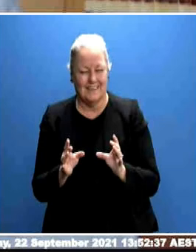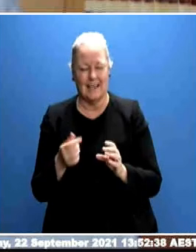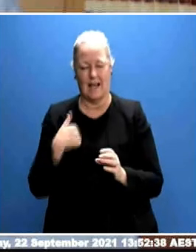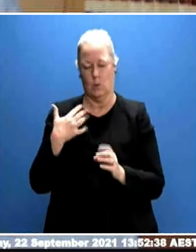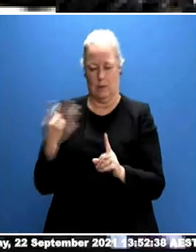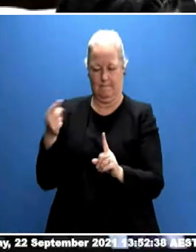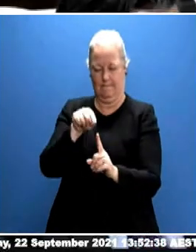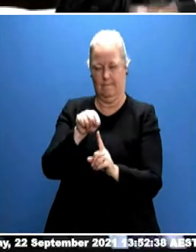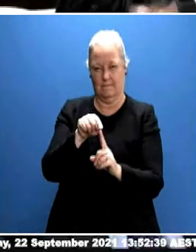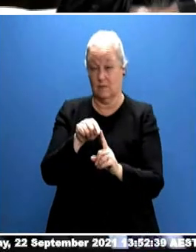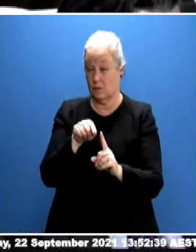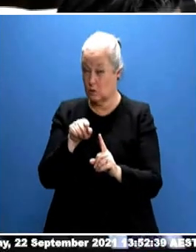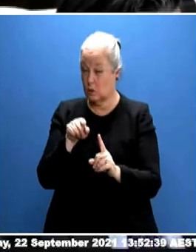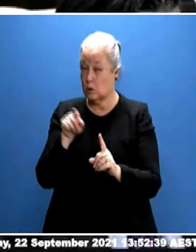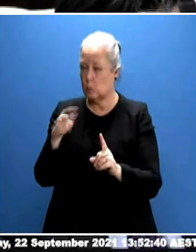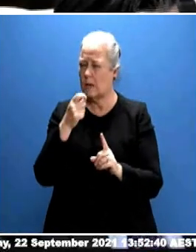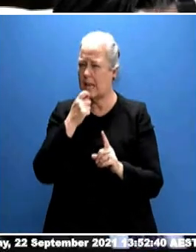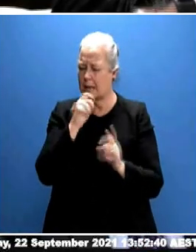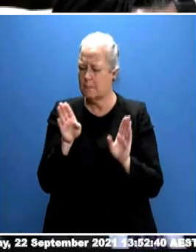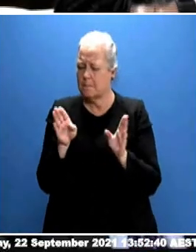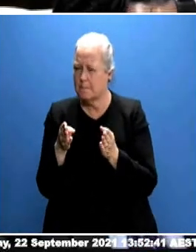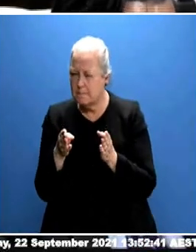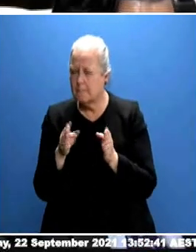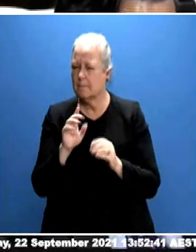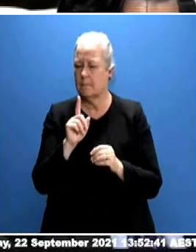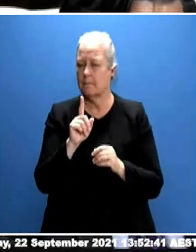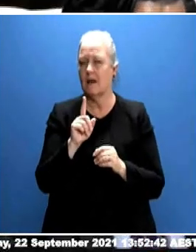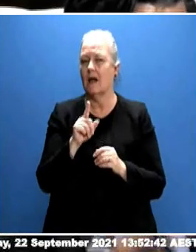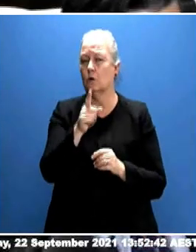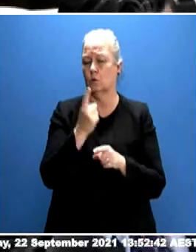paraphrasing just slightly, but what you said about the two preconditions